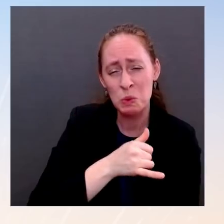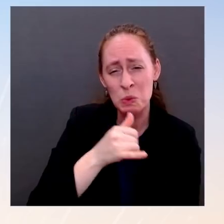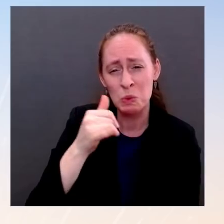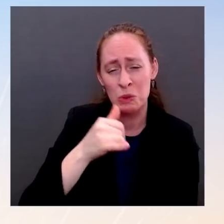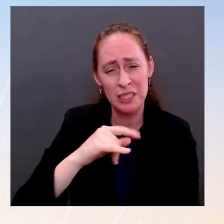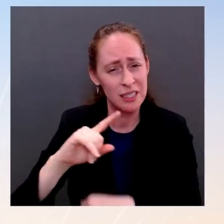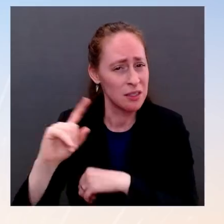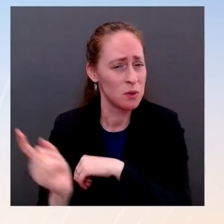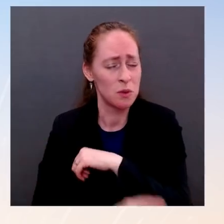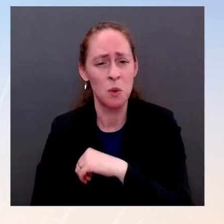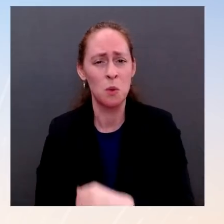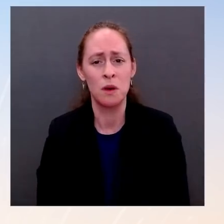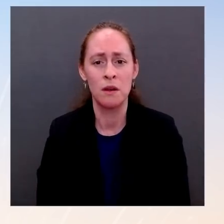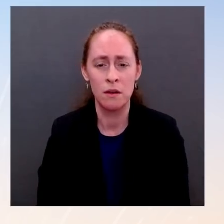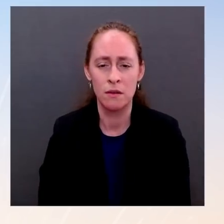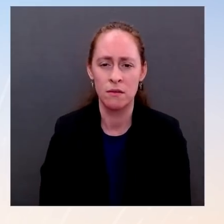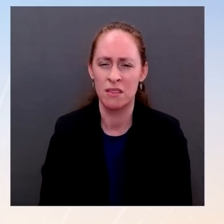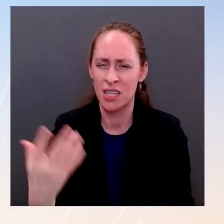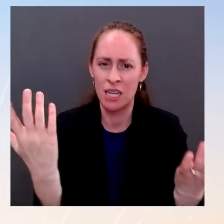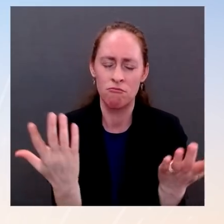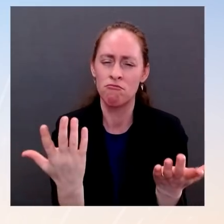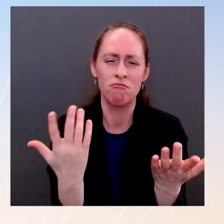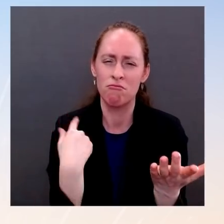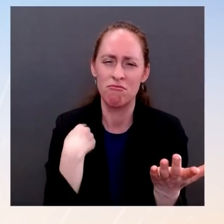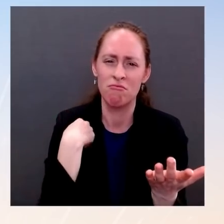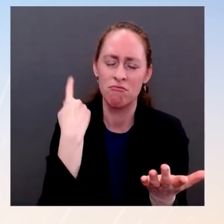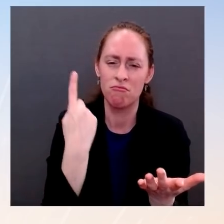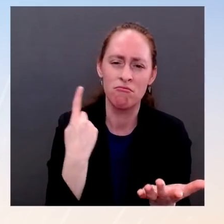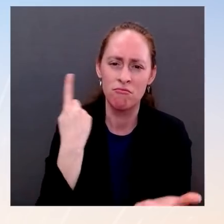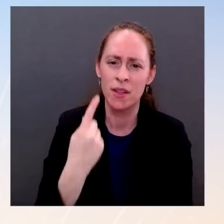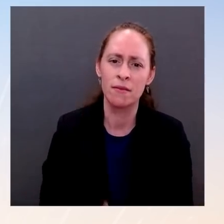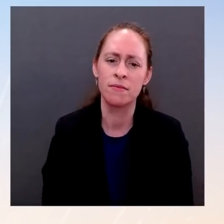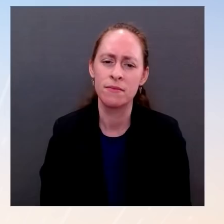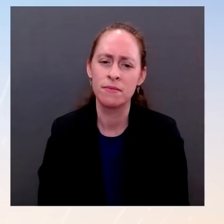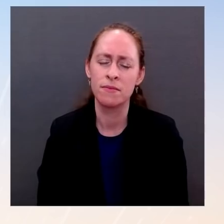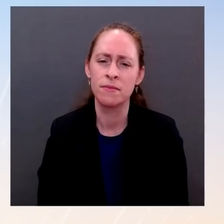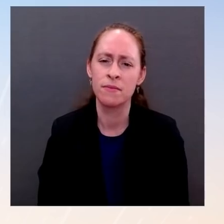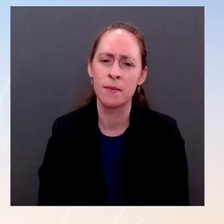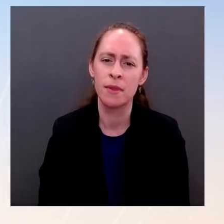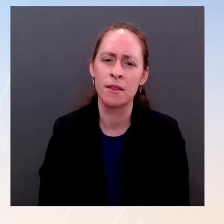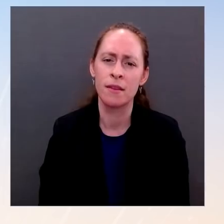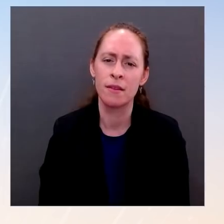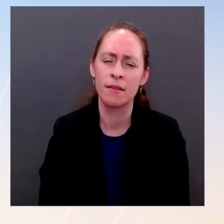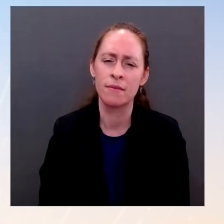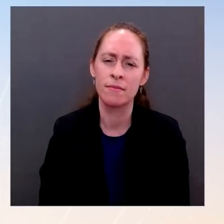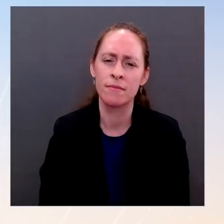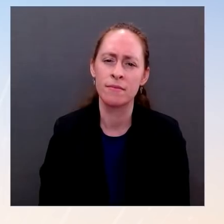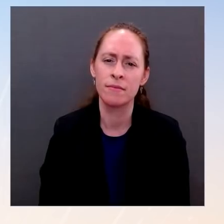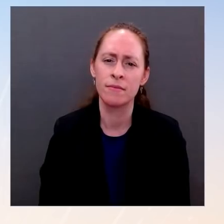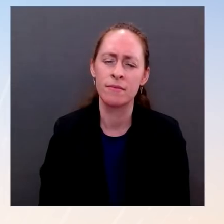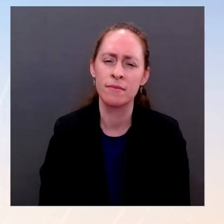or others who might be able to avoid what the U.S. is doing? Mr. Singh: So, you can look at this question from both perspectives.